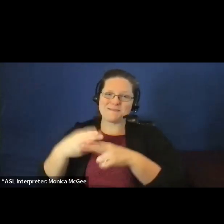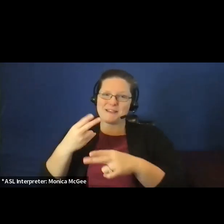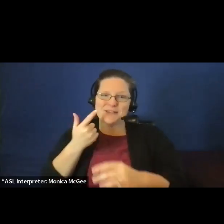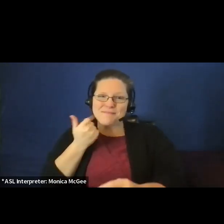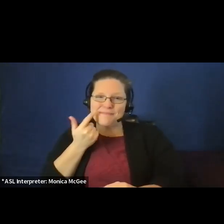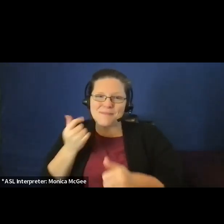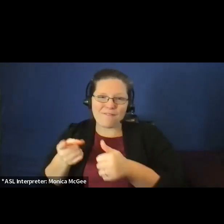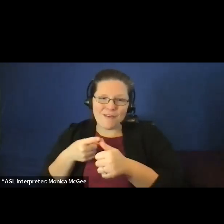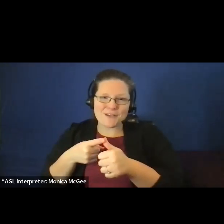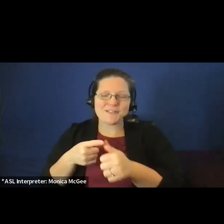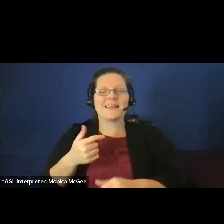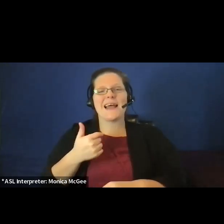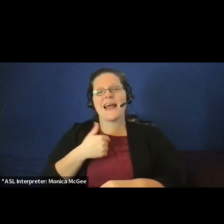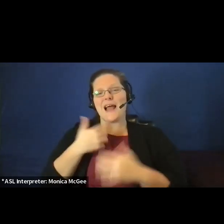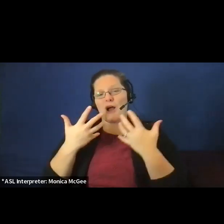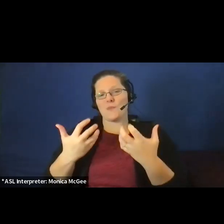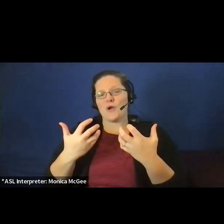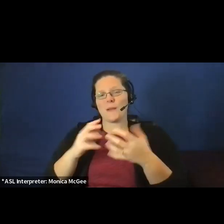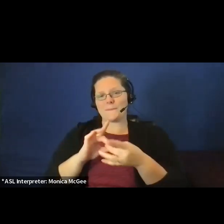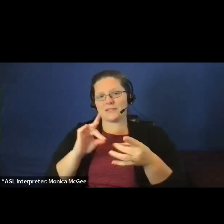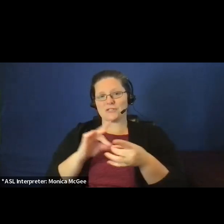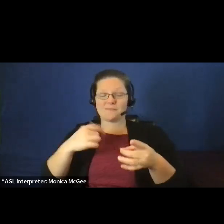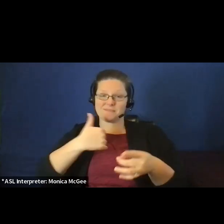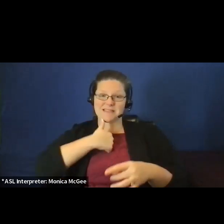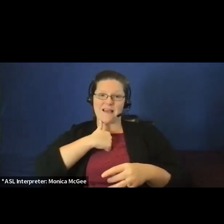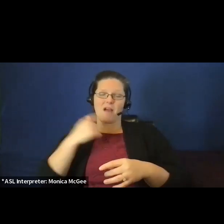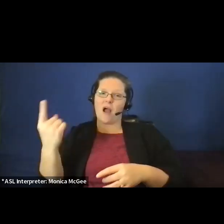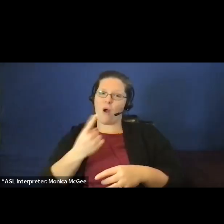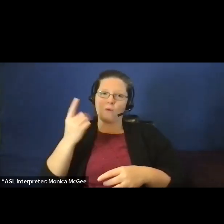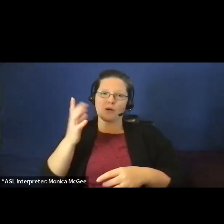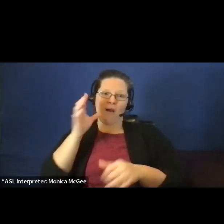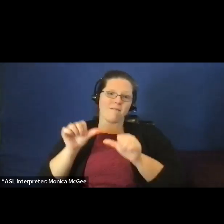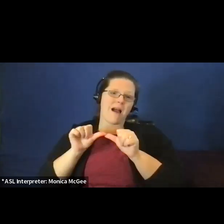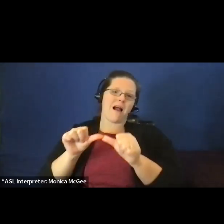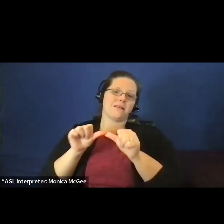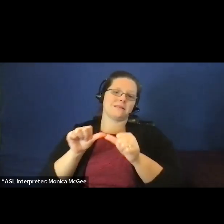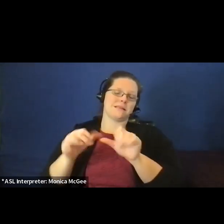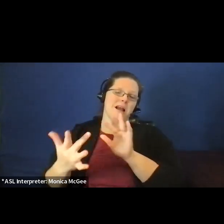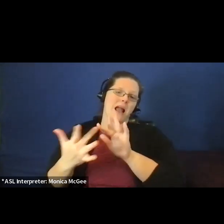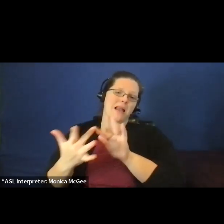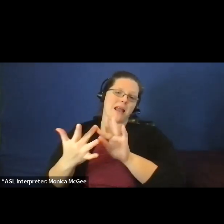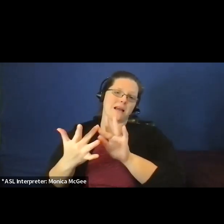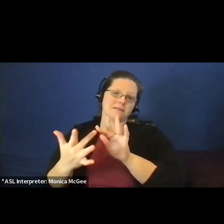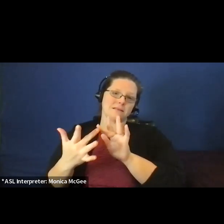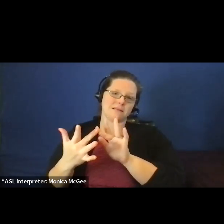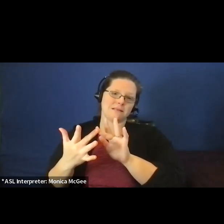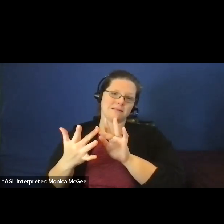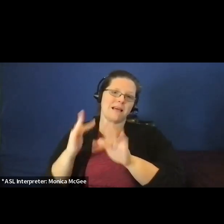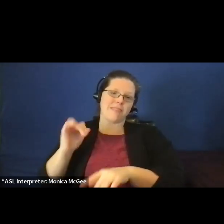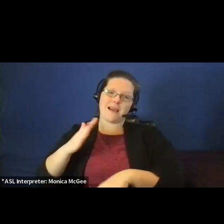of after action reports that will help dissemination through APRIL. Yes. I will. I'm going to